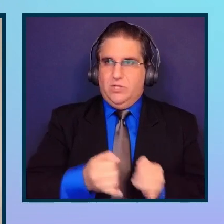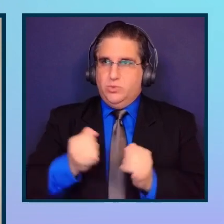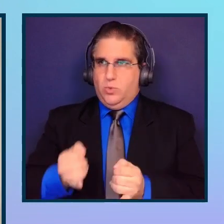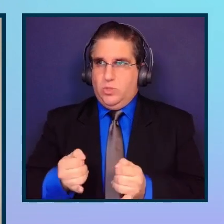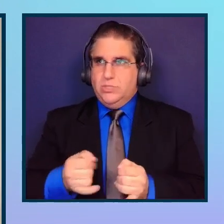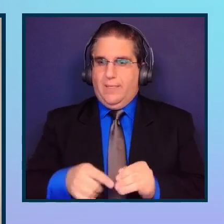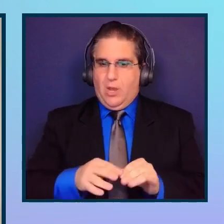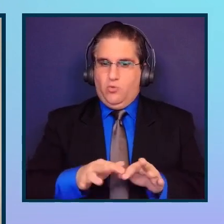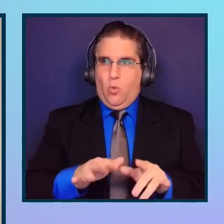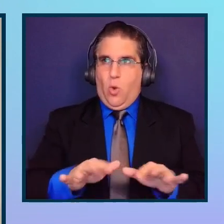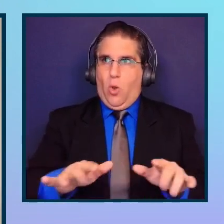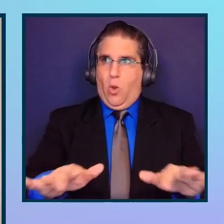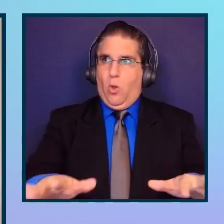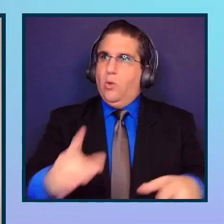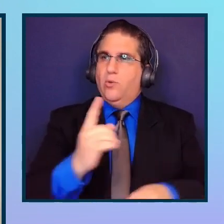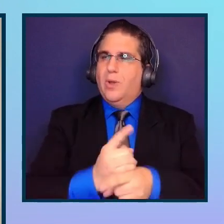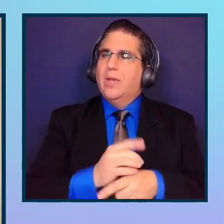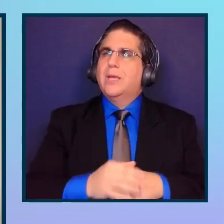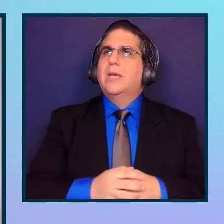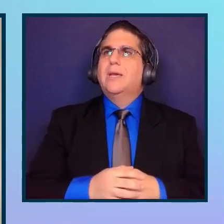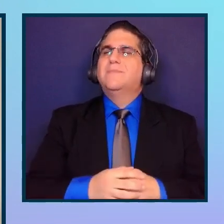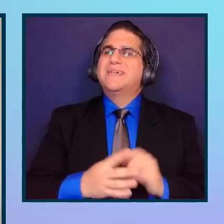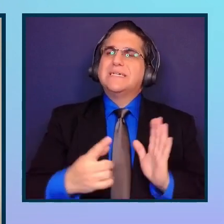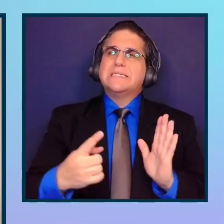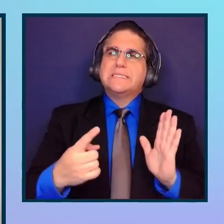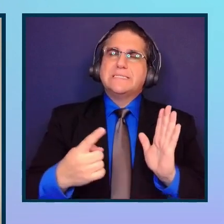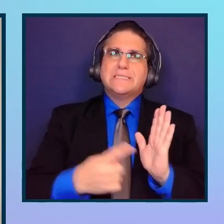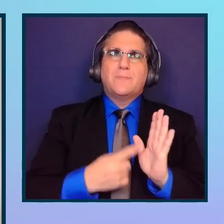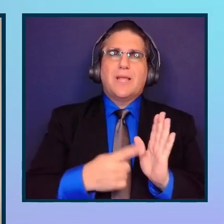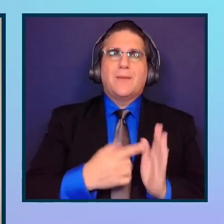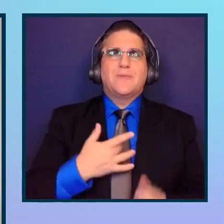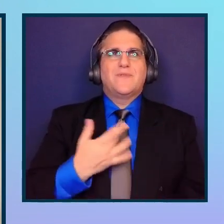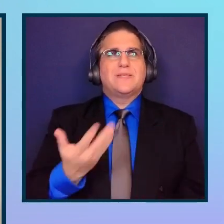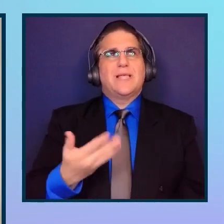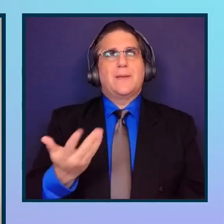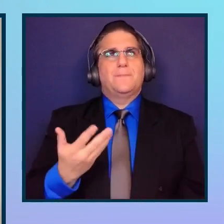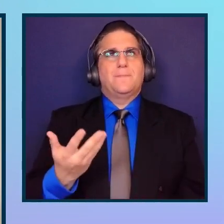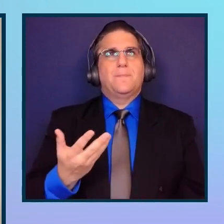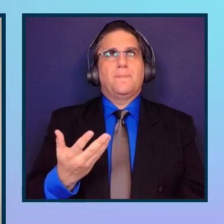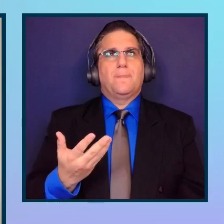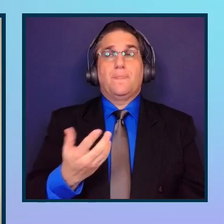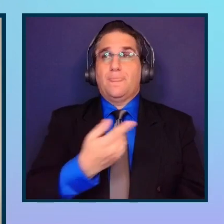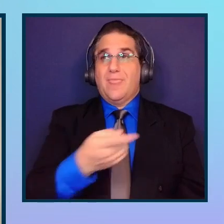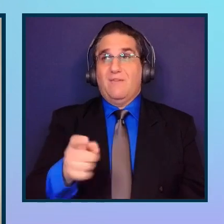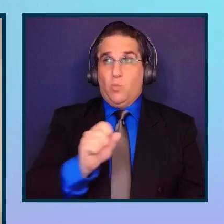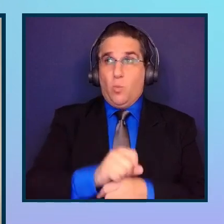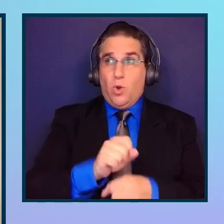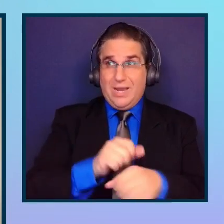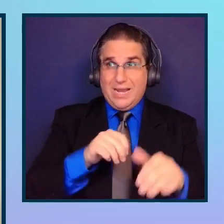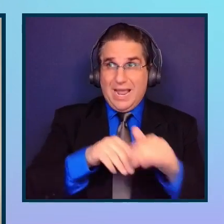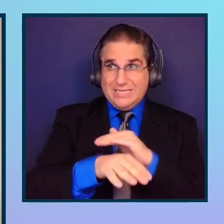But sometimes I think as accessibility folks, it's hard to figure out the best way